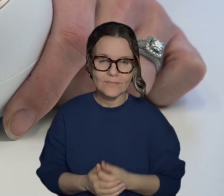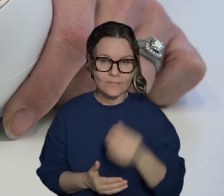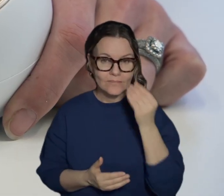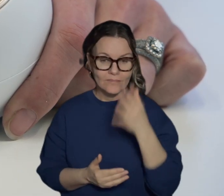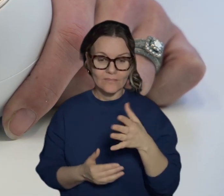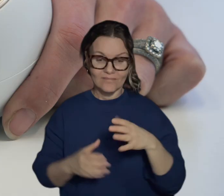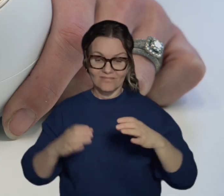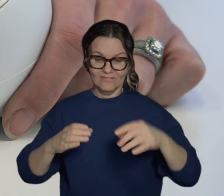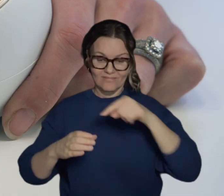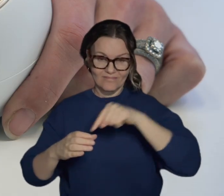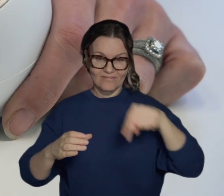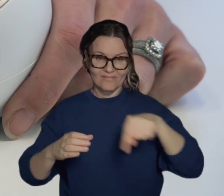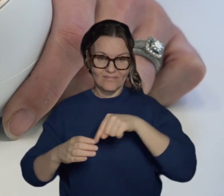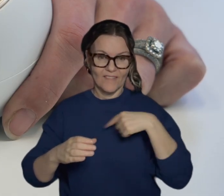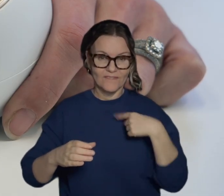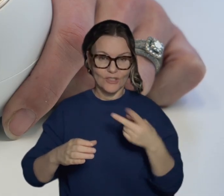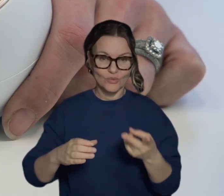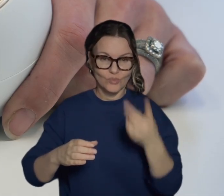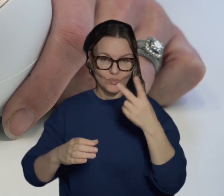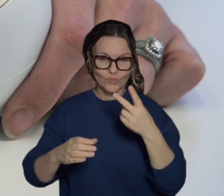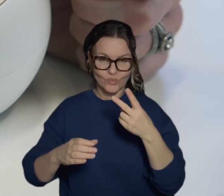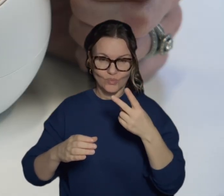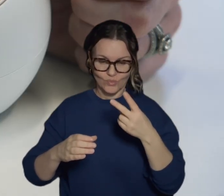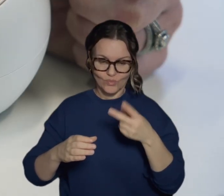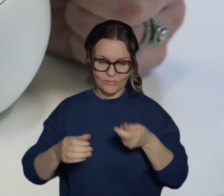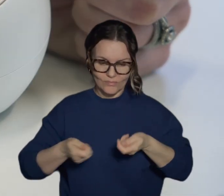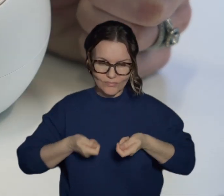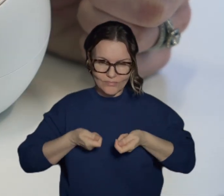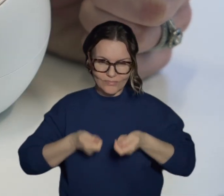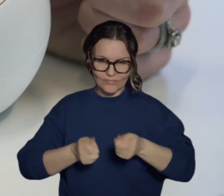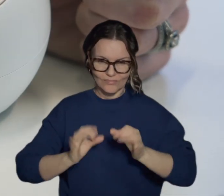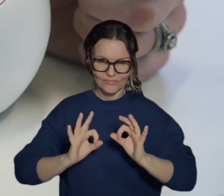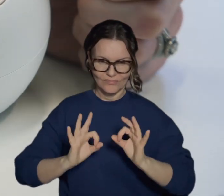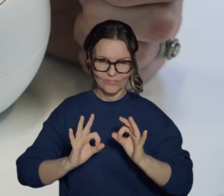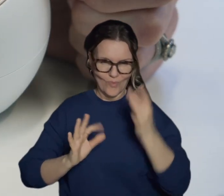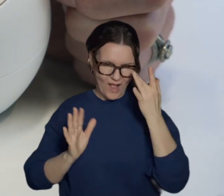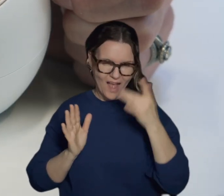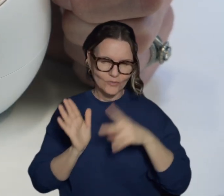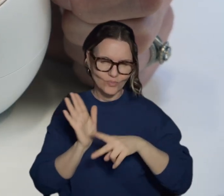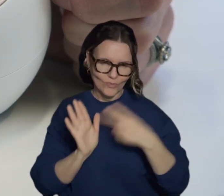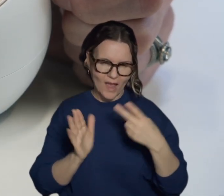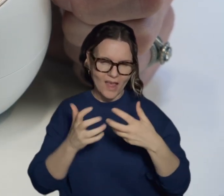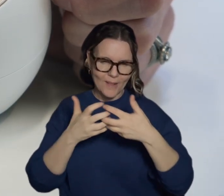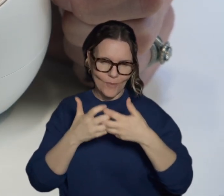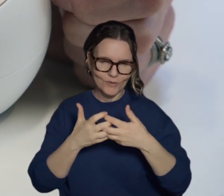go away and you have a tone available again since this pump is dual motor it has the two ports for